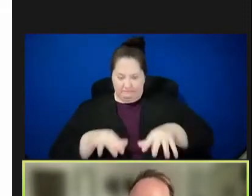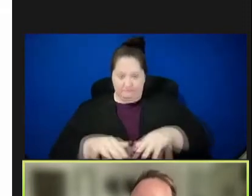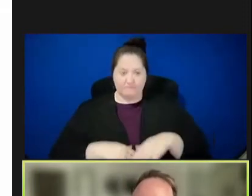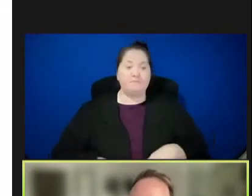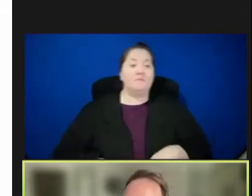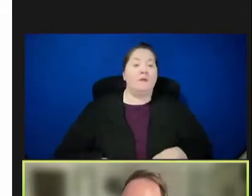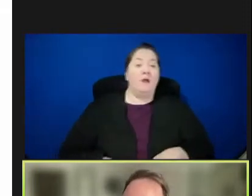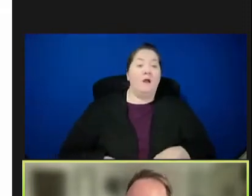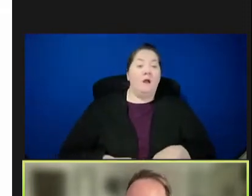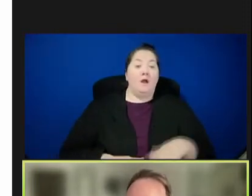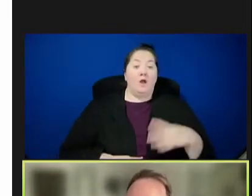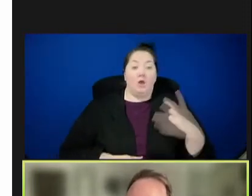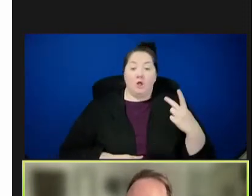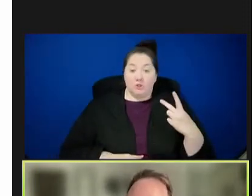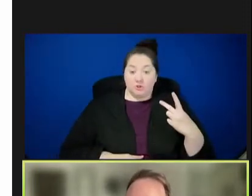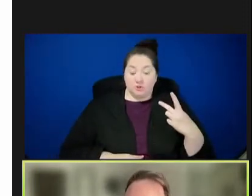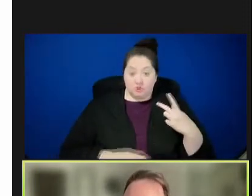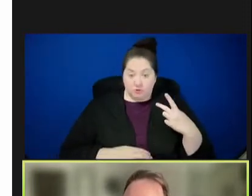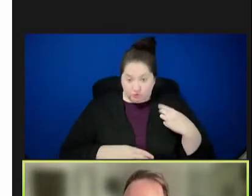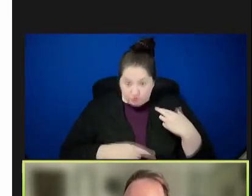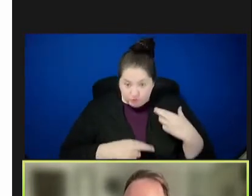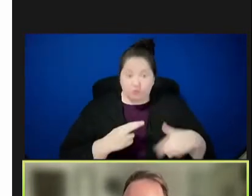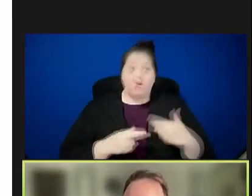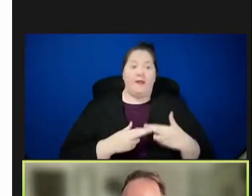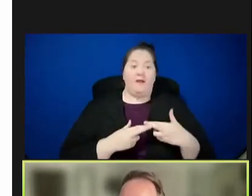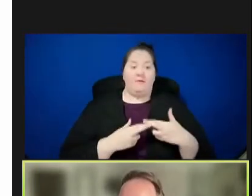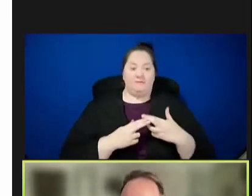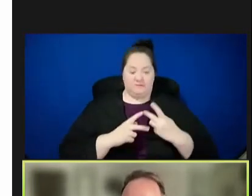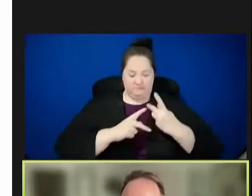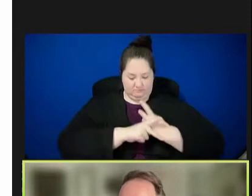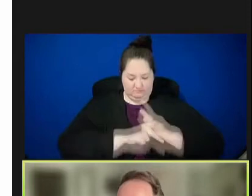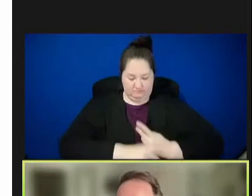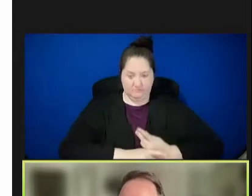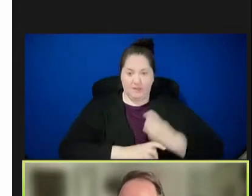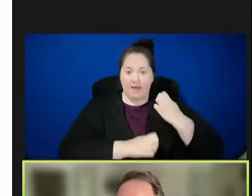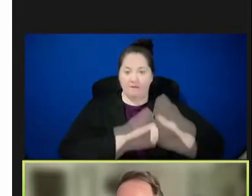they were able to evolve better antibody effectiveness and binding for coronavirus,